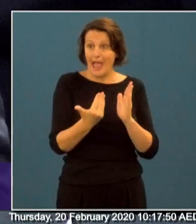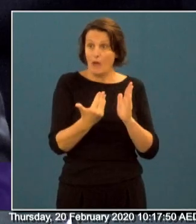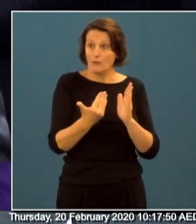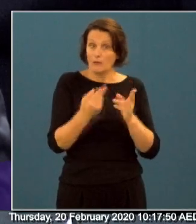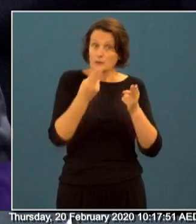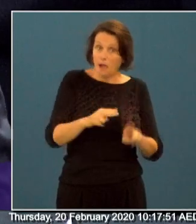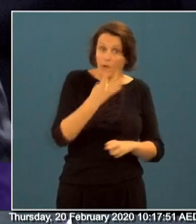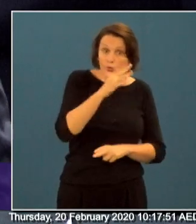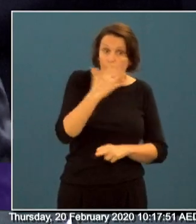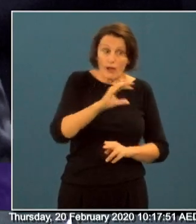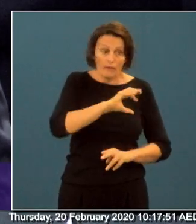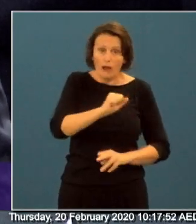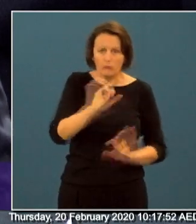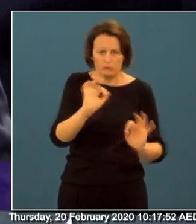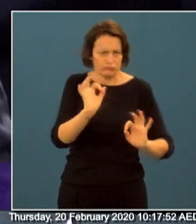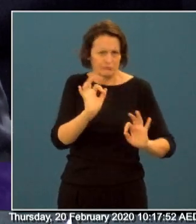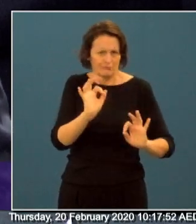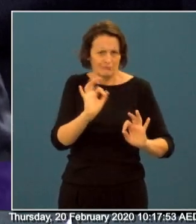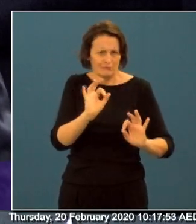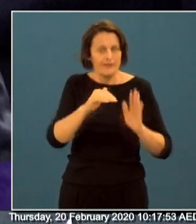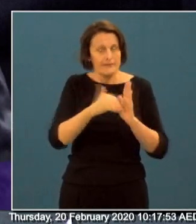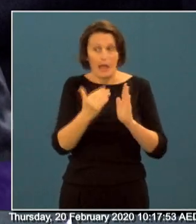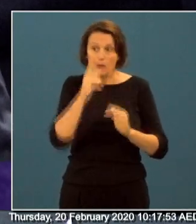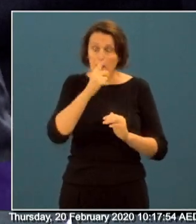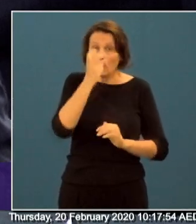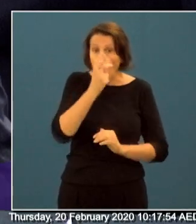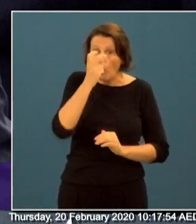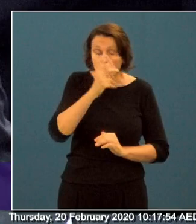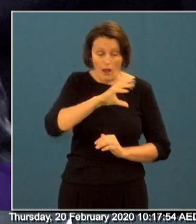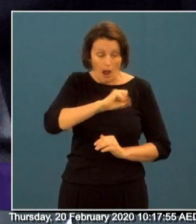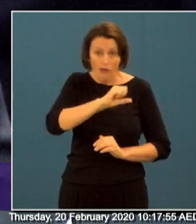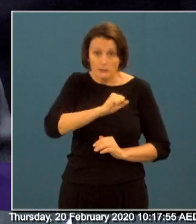Someone has a heart attack, treated, stent, out.